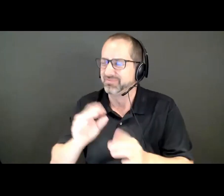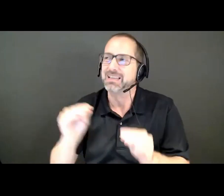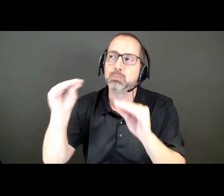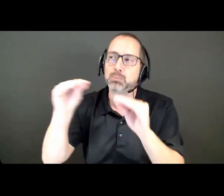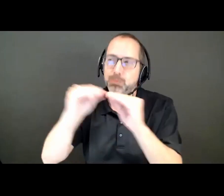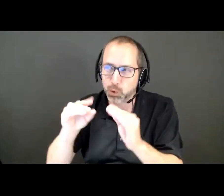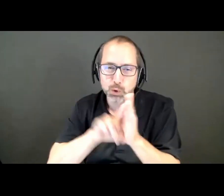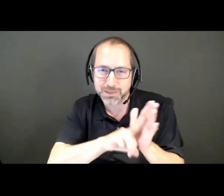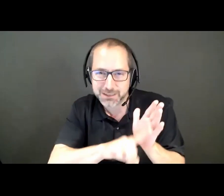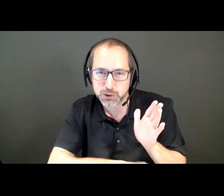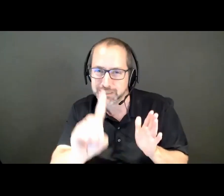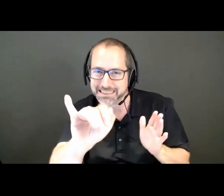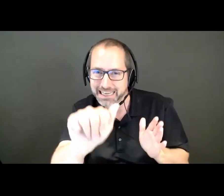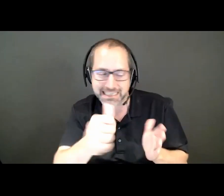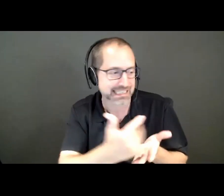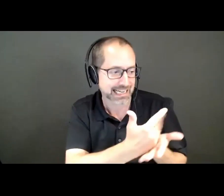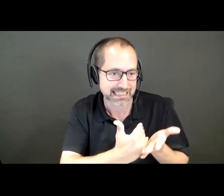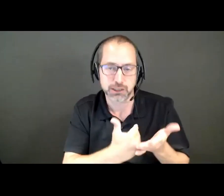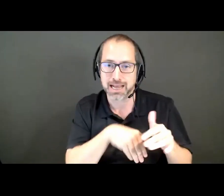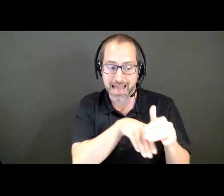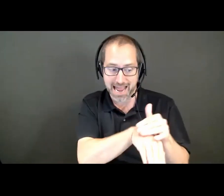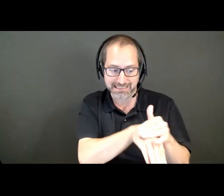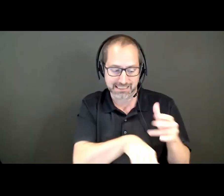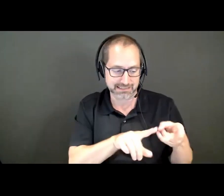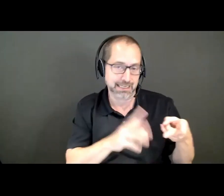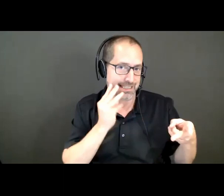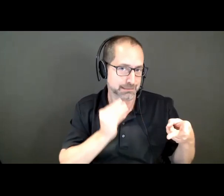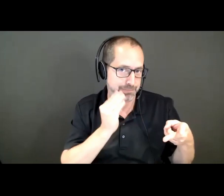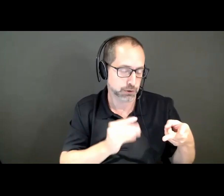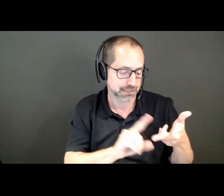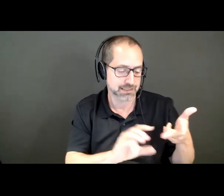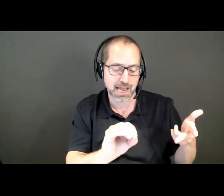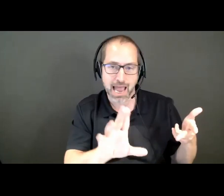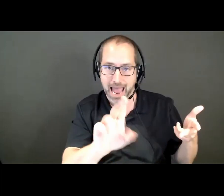data collection on access, experiences, outcomes in rehabilitation and assistive technology